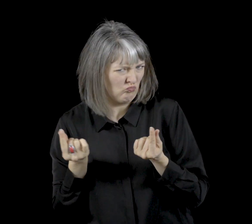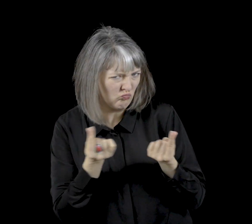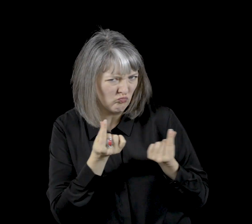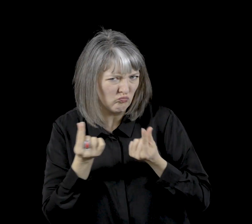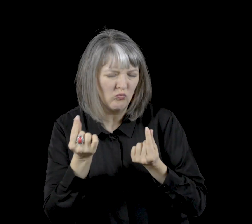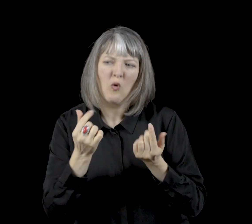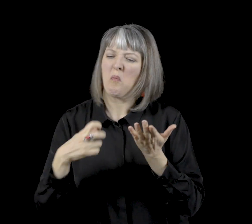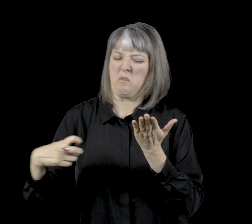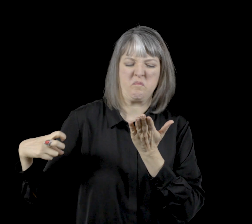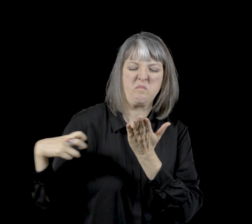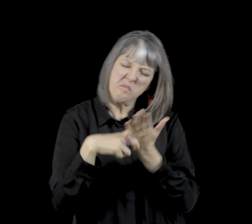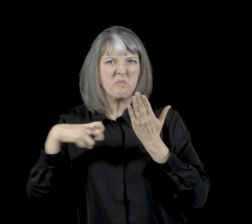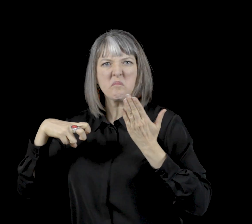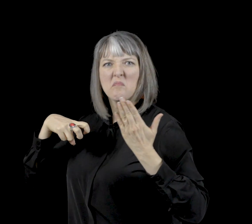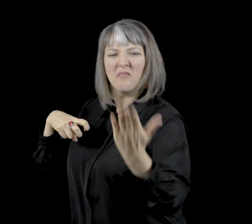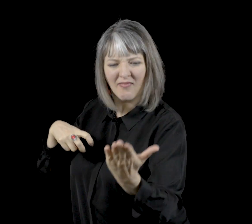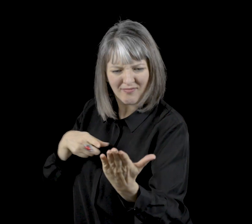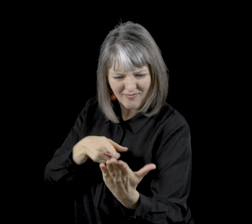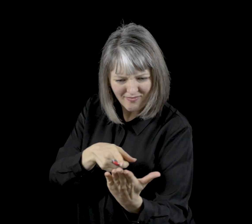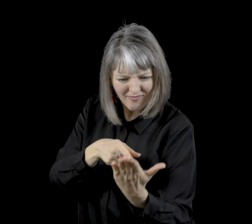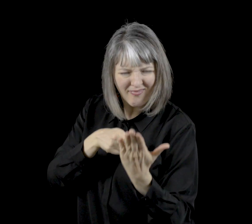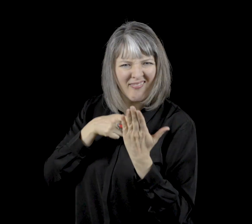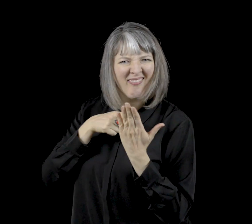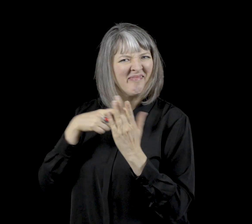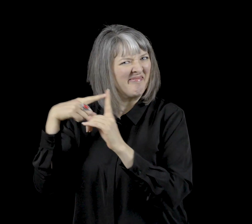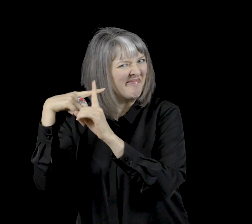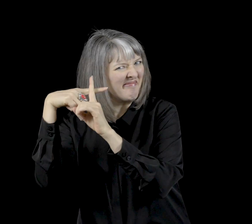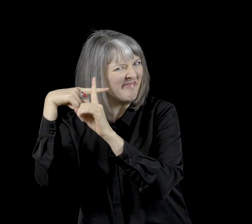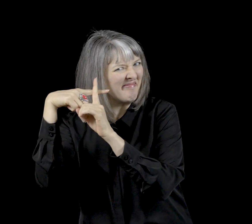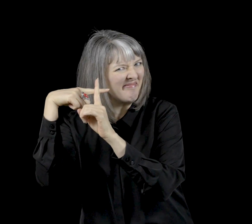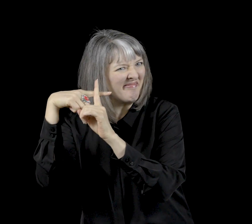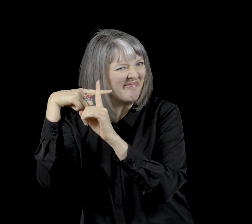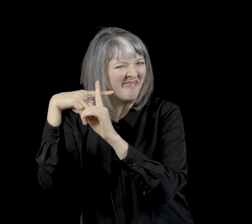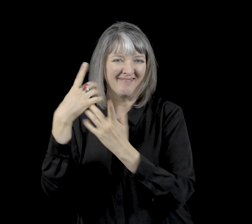DODO TICKET [Presented] THIS POSITIVE+++